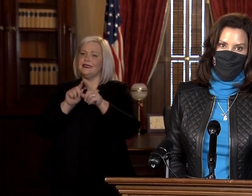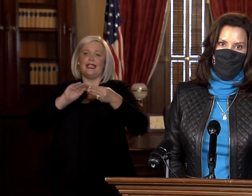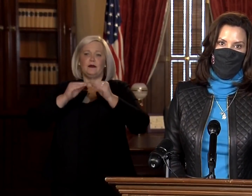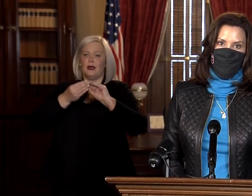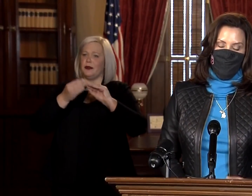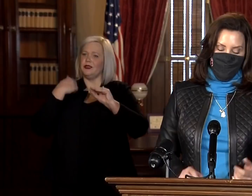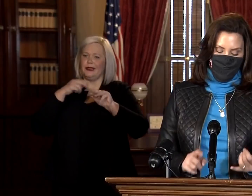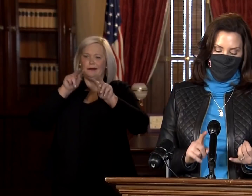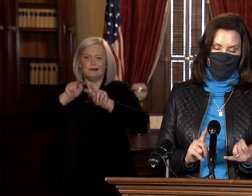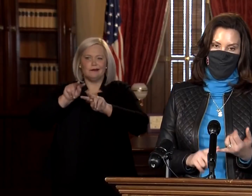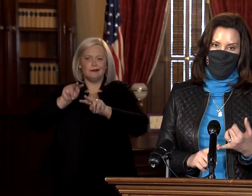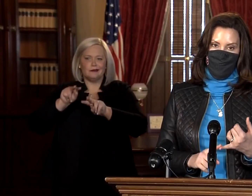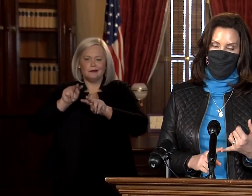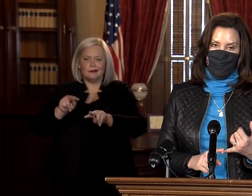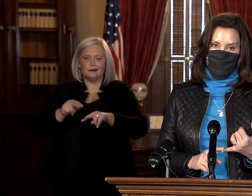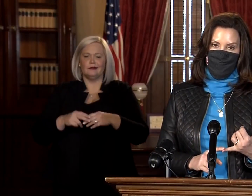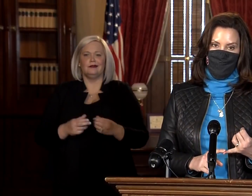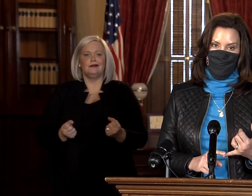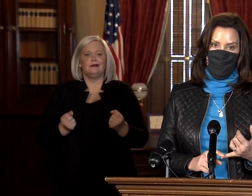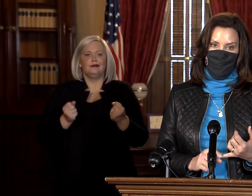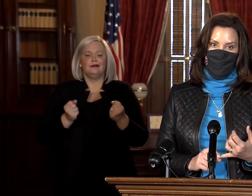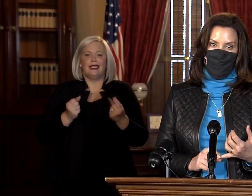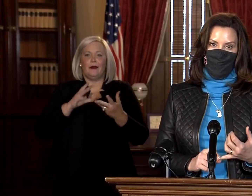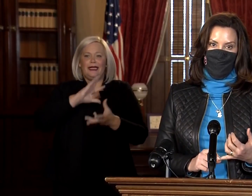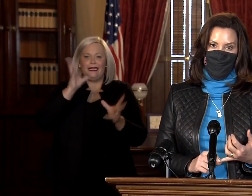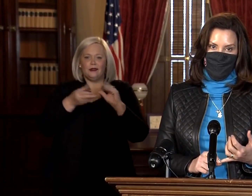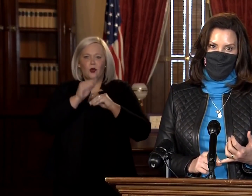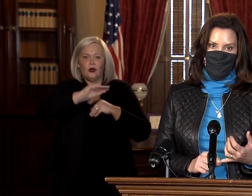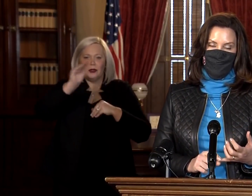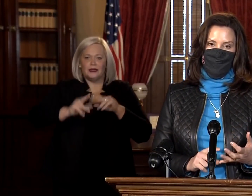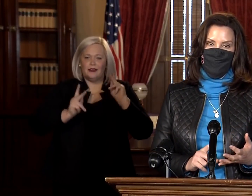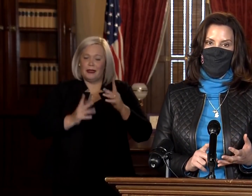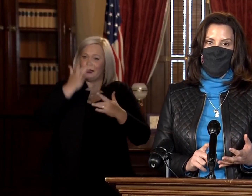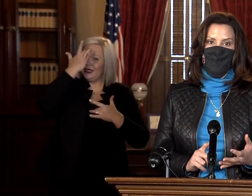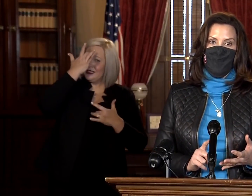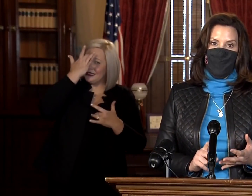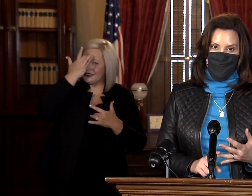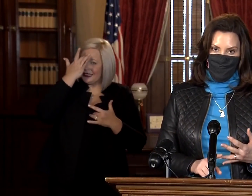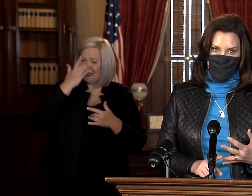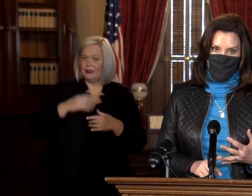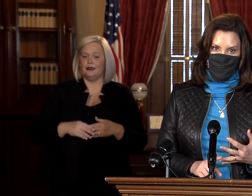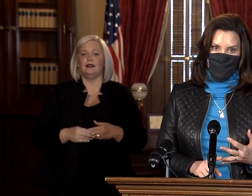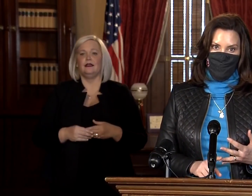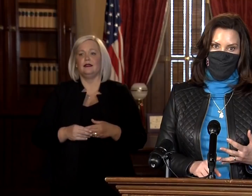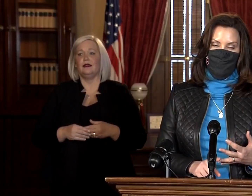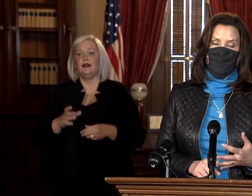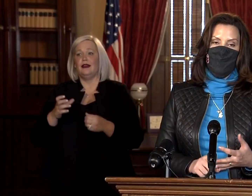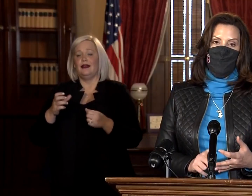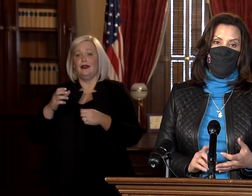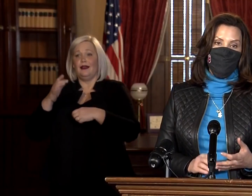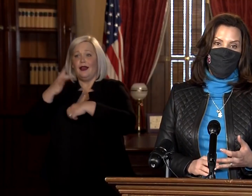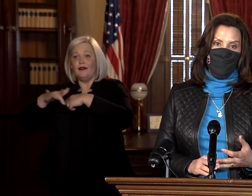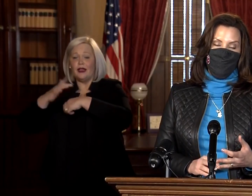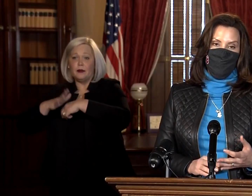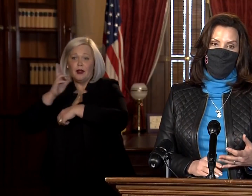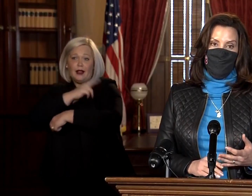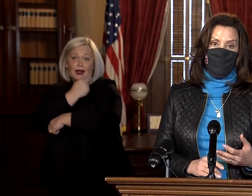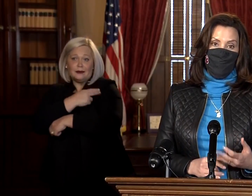Yeah, so I mean, I think it’s the same kind of data points the same kind of data points that we have been looking at, that we have been looking at, right? right? So it’s the percent of So it’s the percent of positivity in our cases.